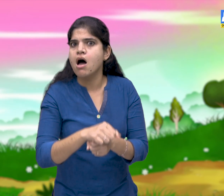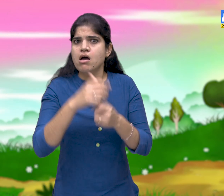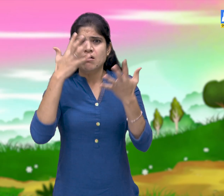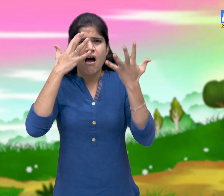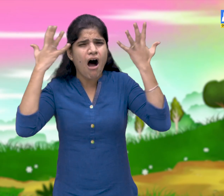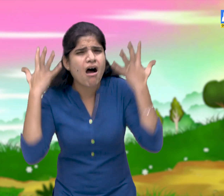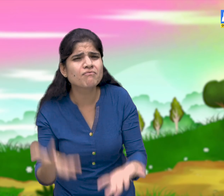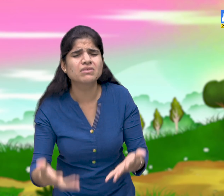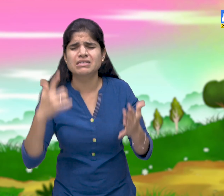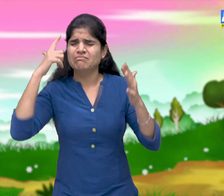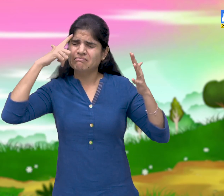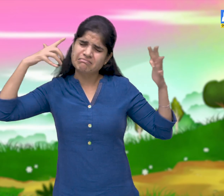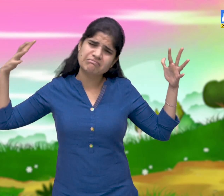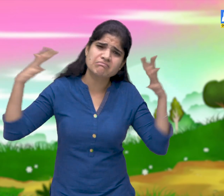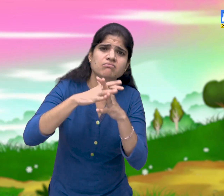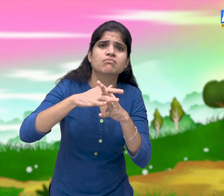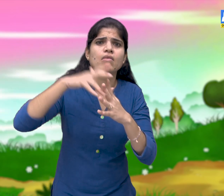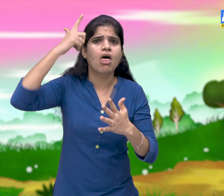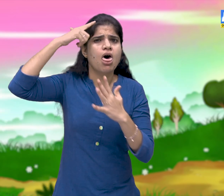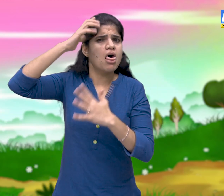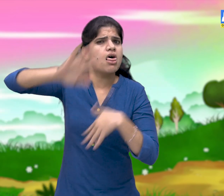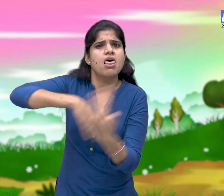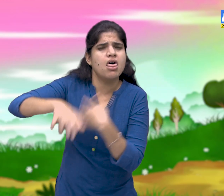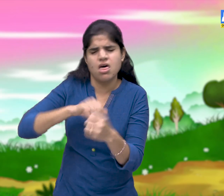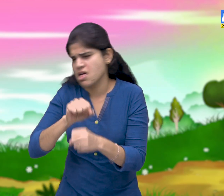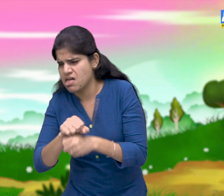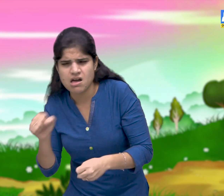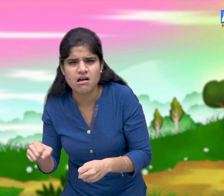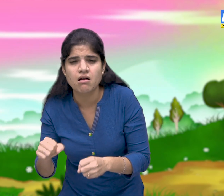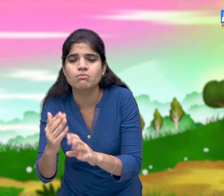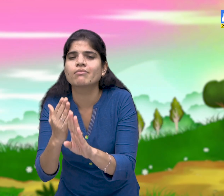the work load increases for them, which leads to stress.